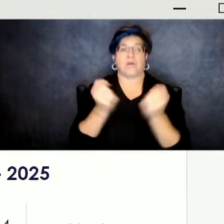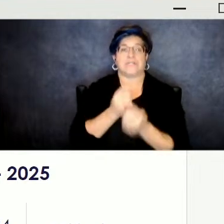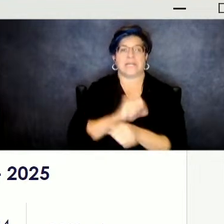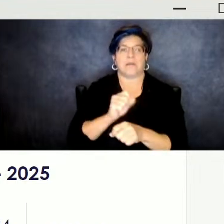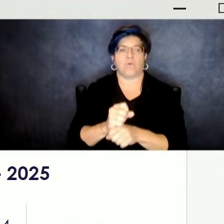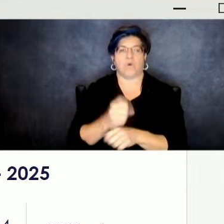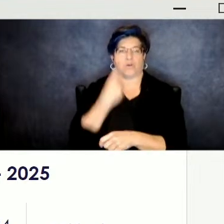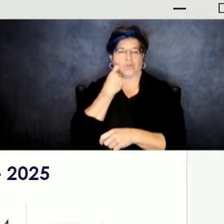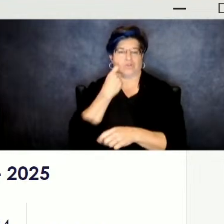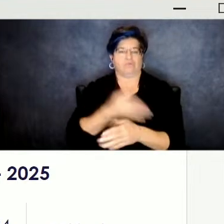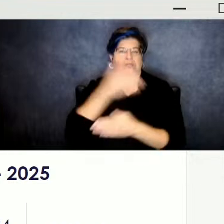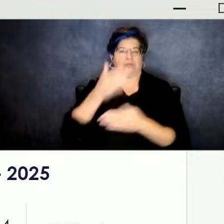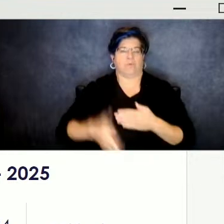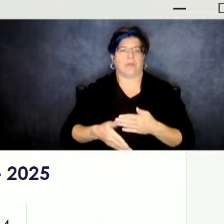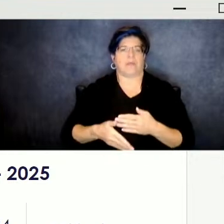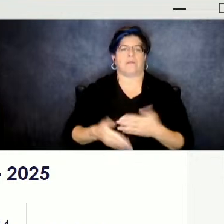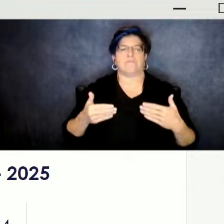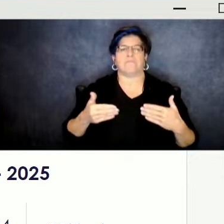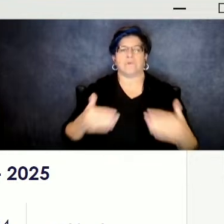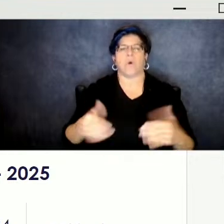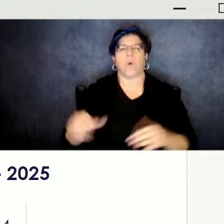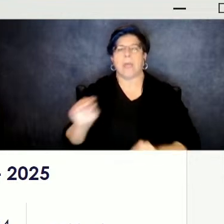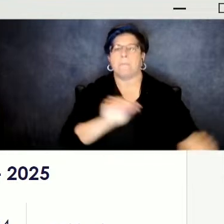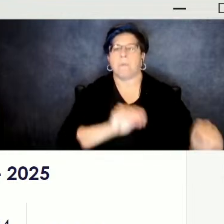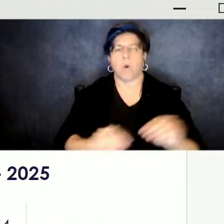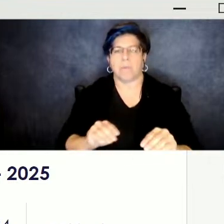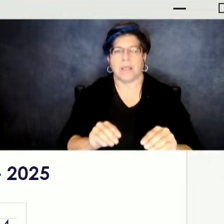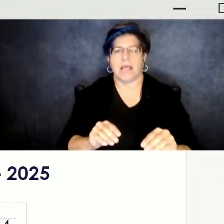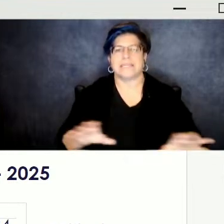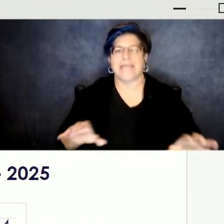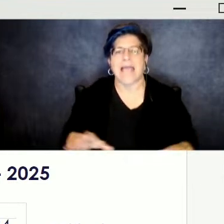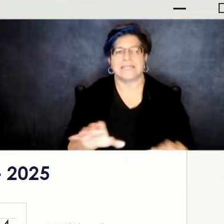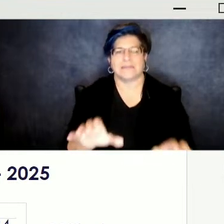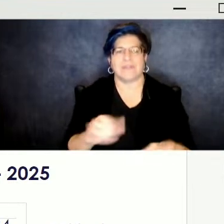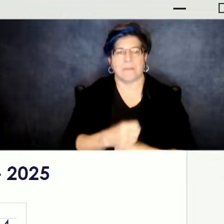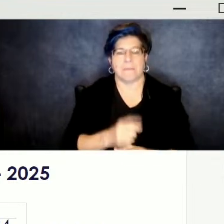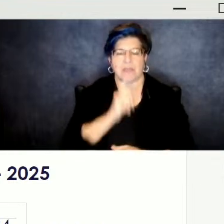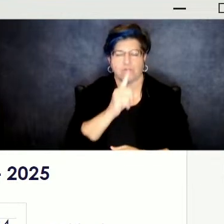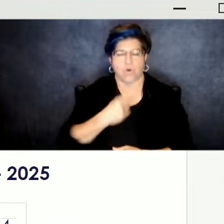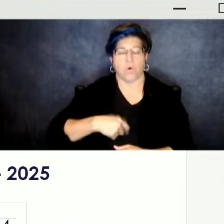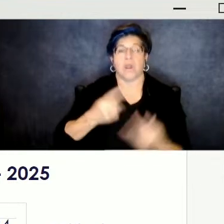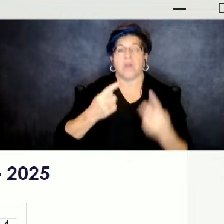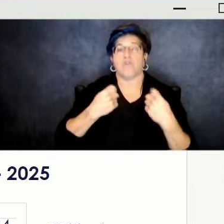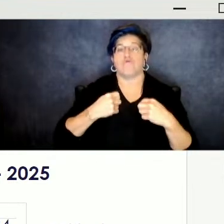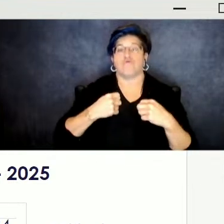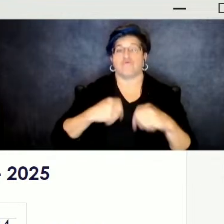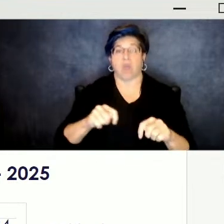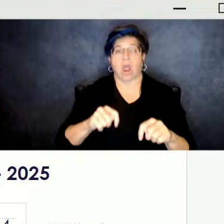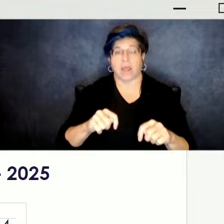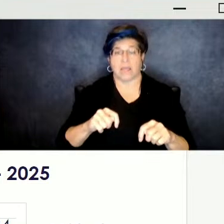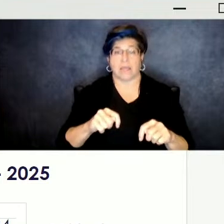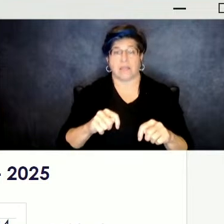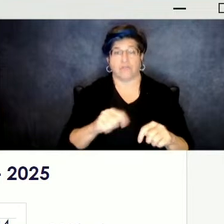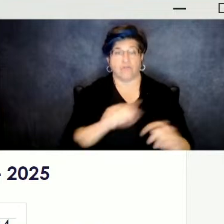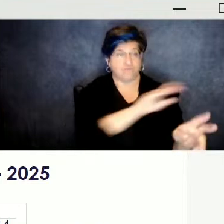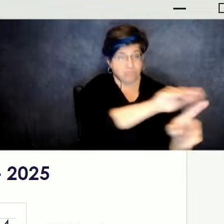WEEK OUR TEAM WORKED QUICKLY OVER THE WEEKEND ACTUALLY TO GO